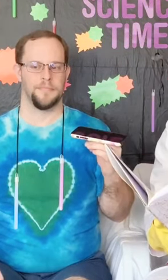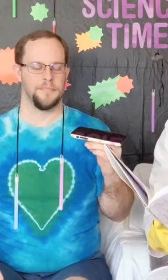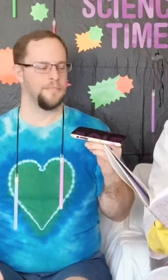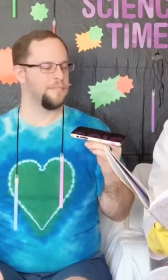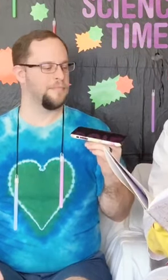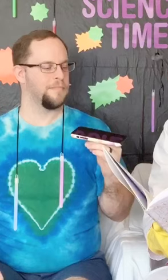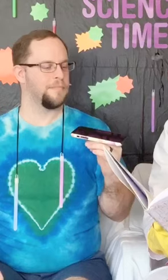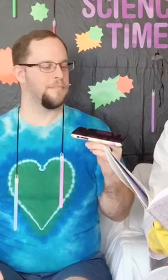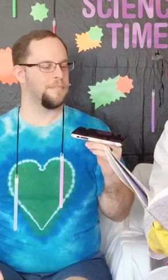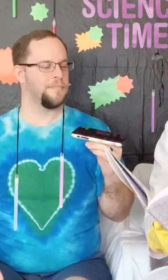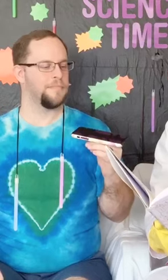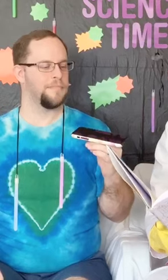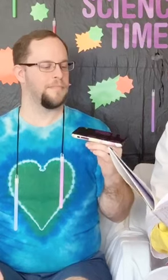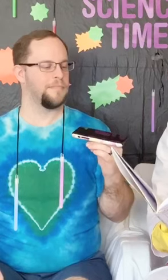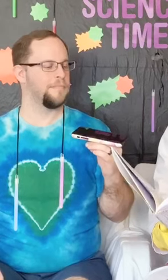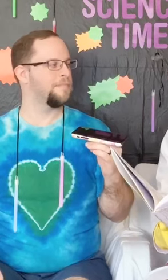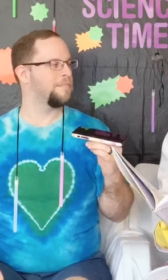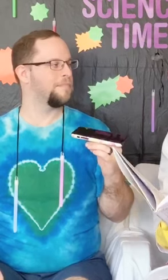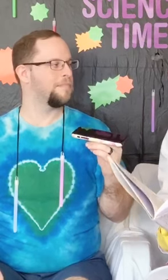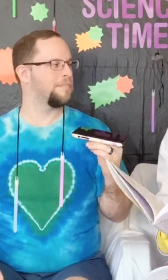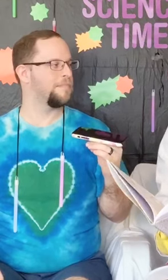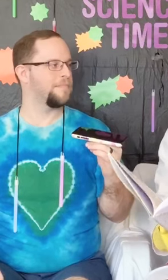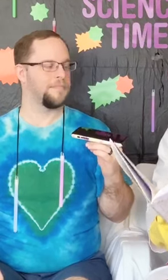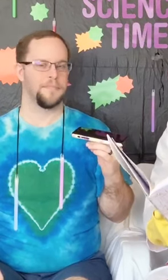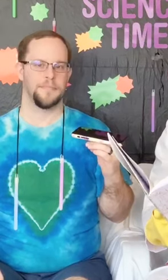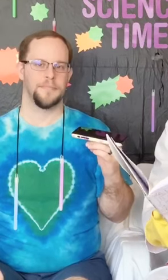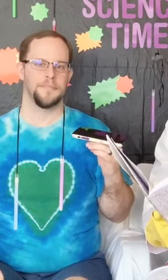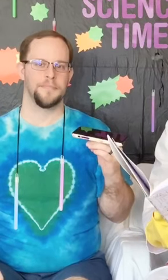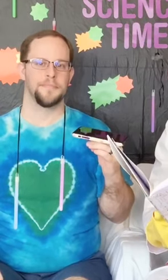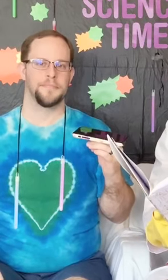They remade their world and now they're all in on the act